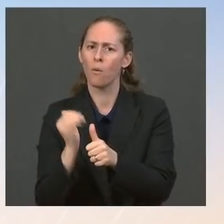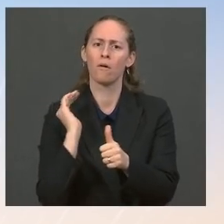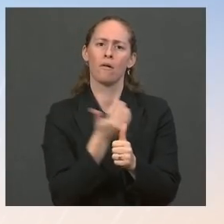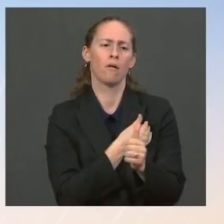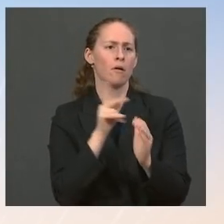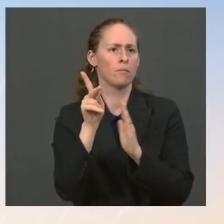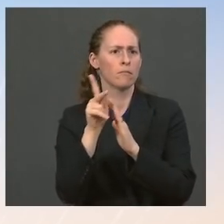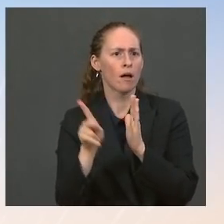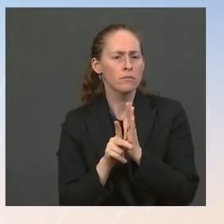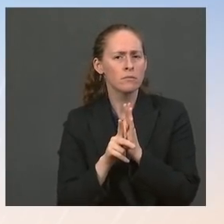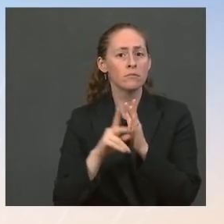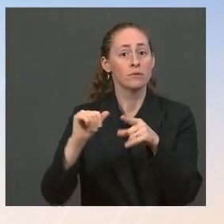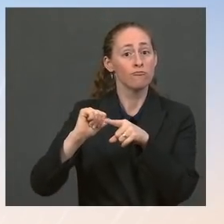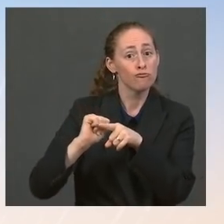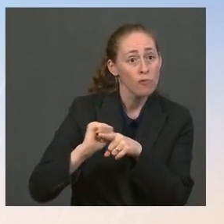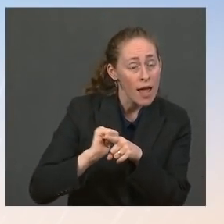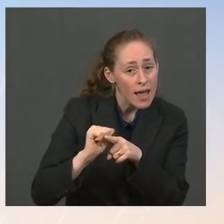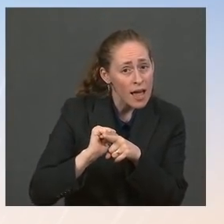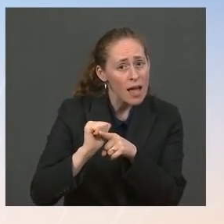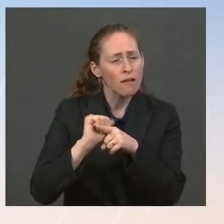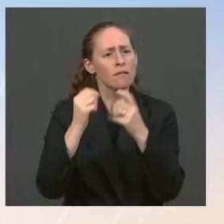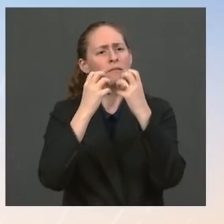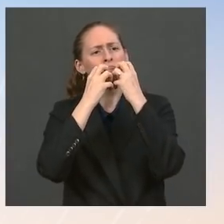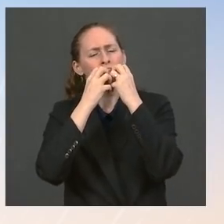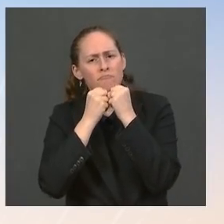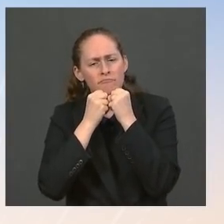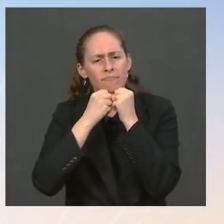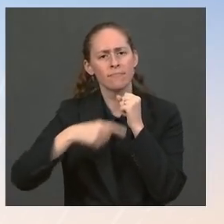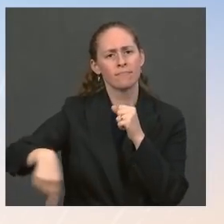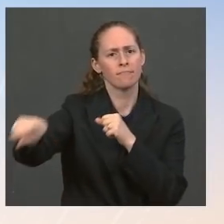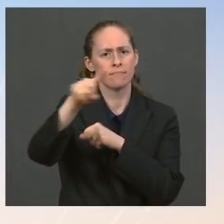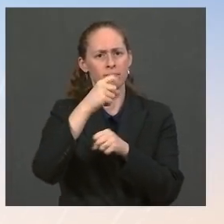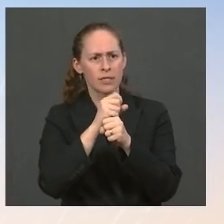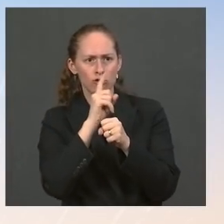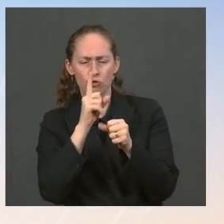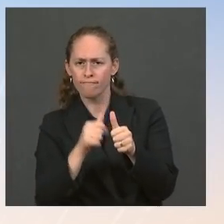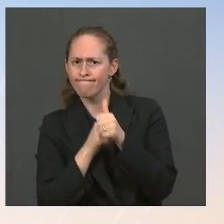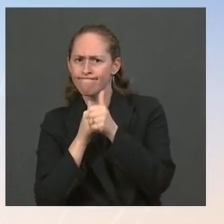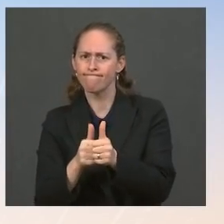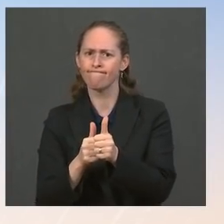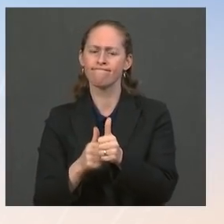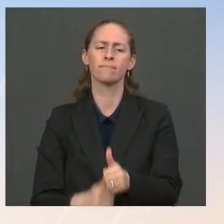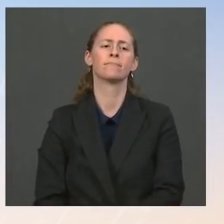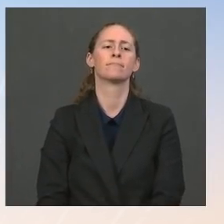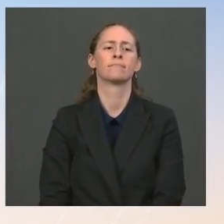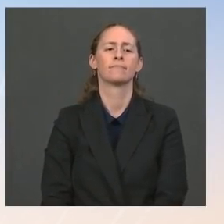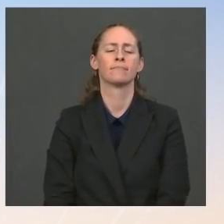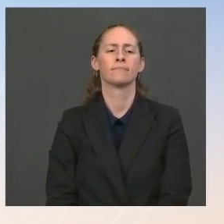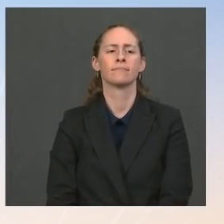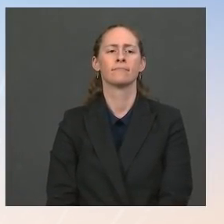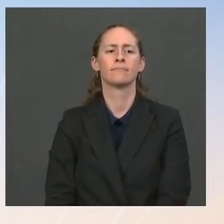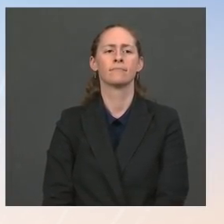and values of our department. The highest levels of the CBP Office of Professional Responsibility